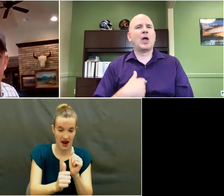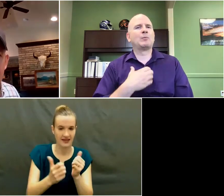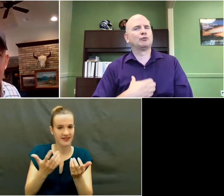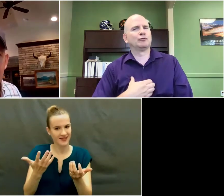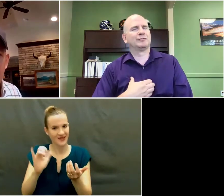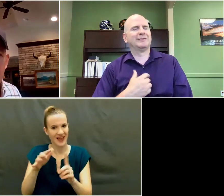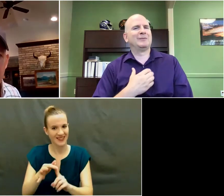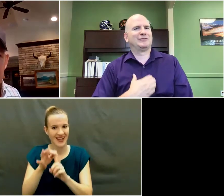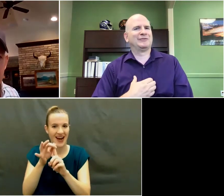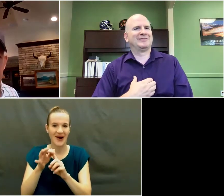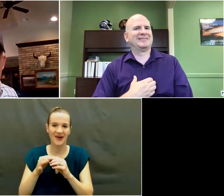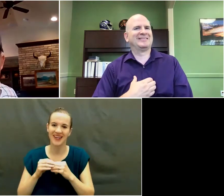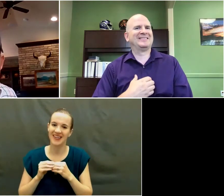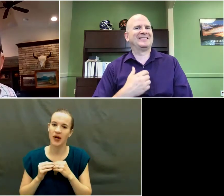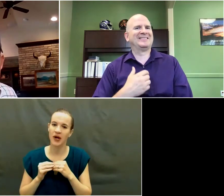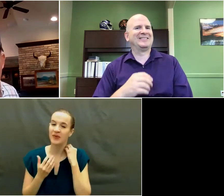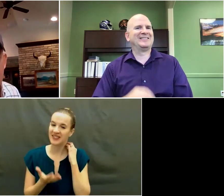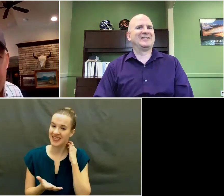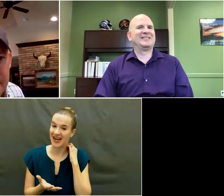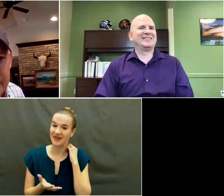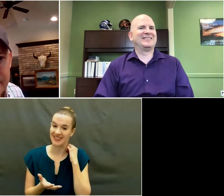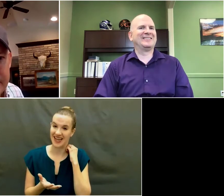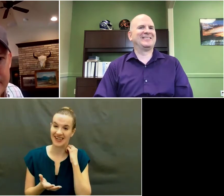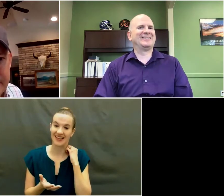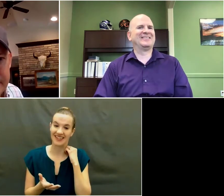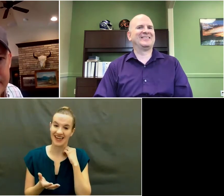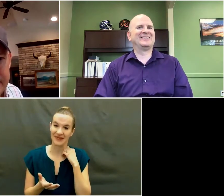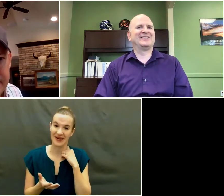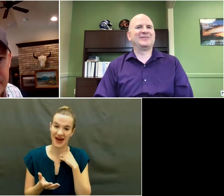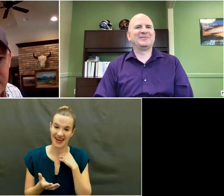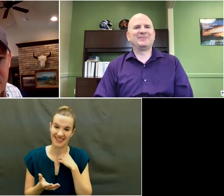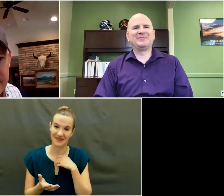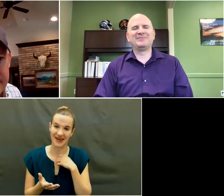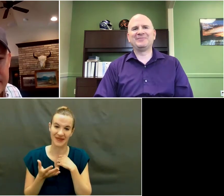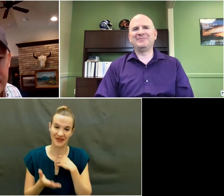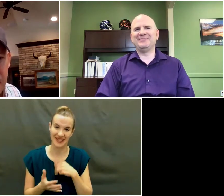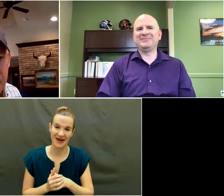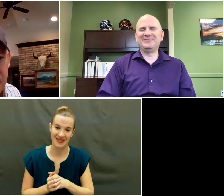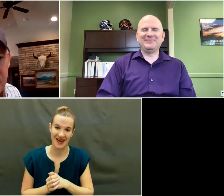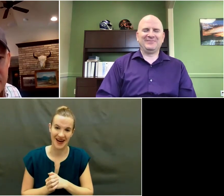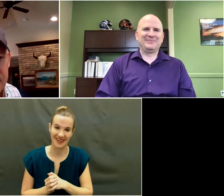that you were kind of, Steve: You know, I wish that I was at Gallaudet when it passed, but unfortunately, I was not